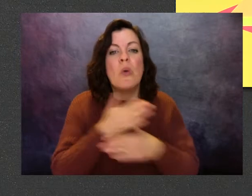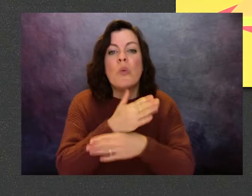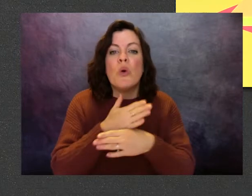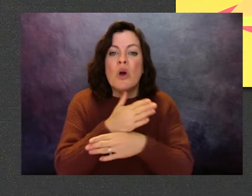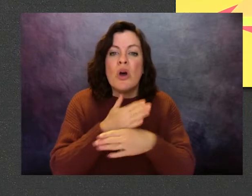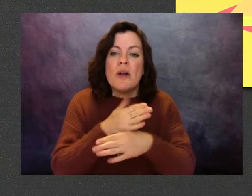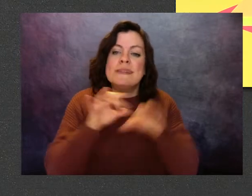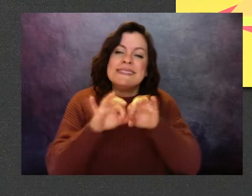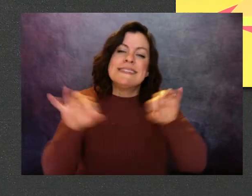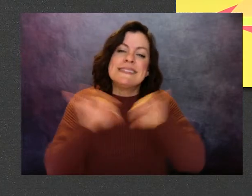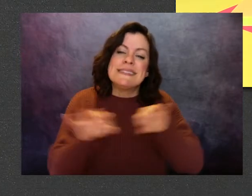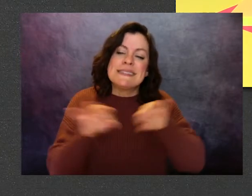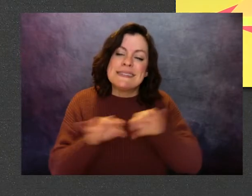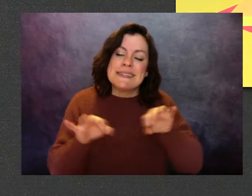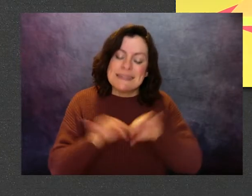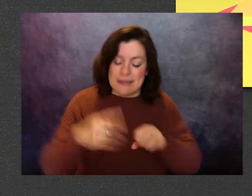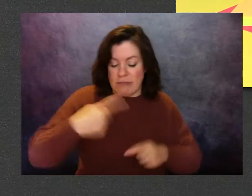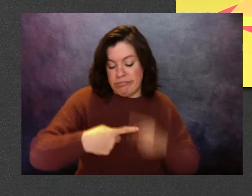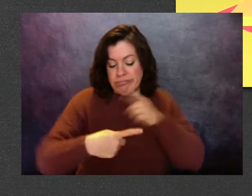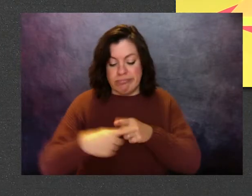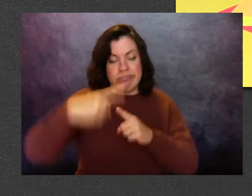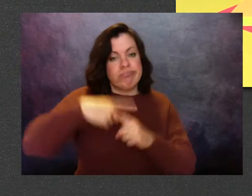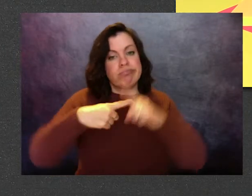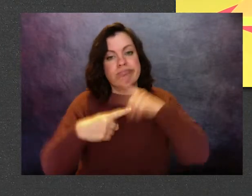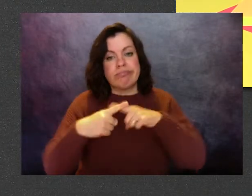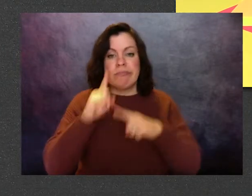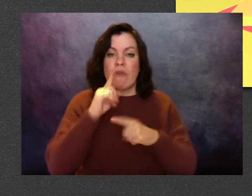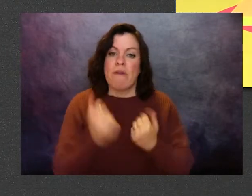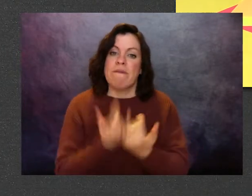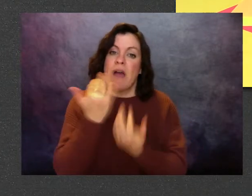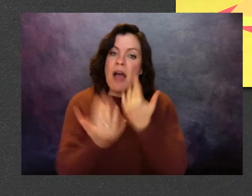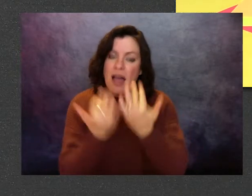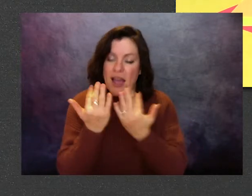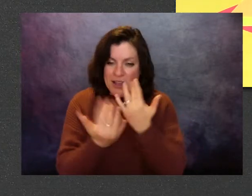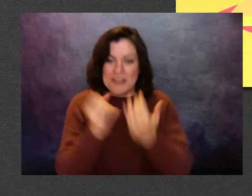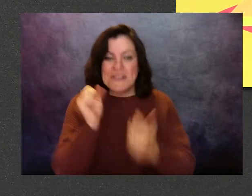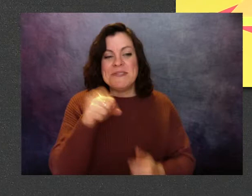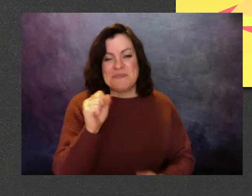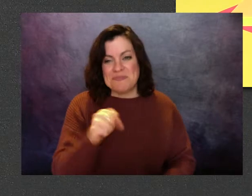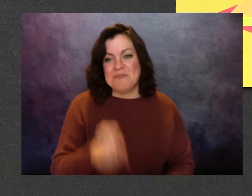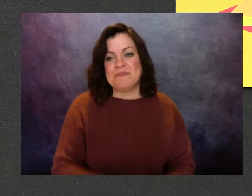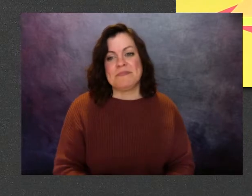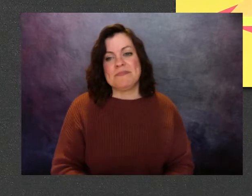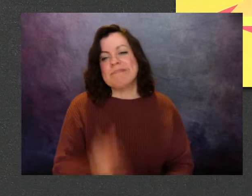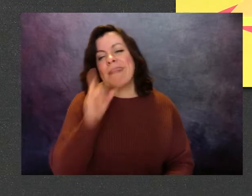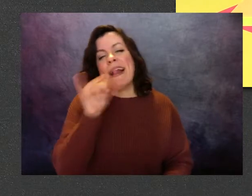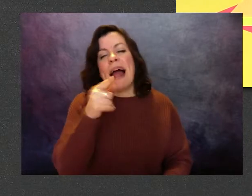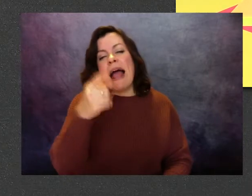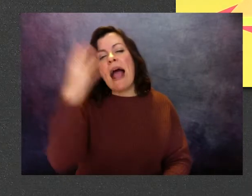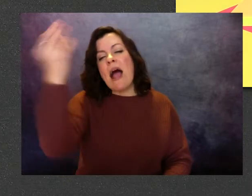the fire, right? Yeah. So we're, this is kind of like a campfire we're making here.